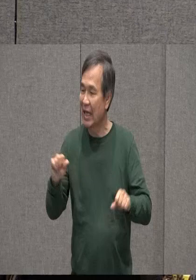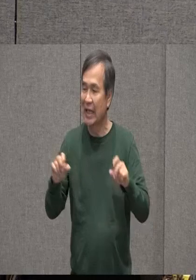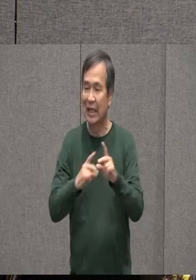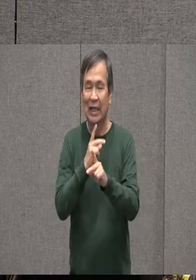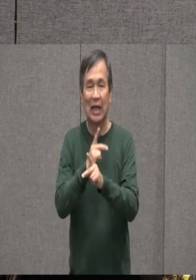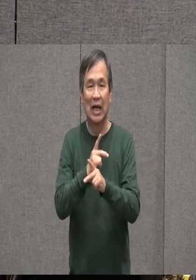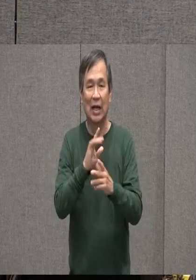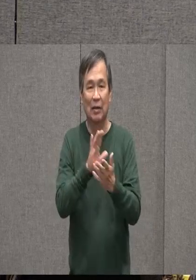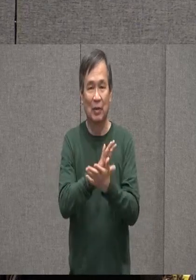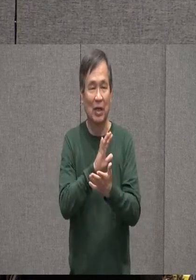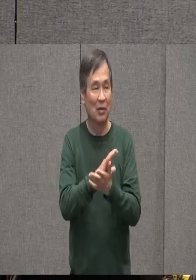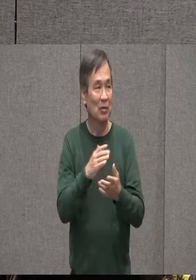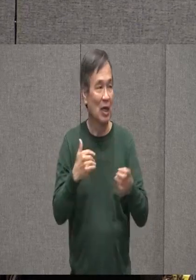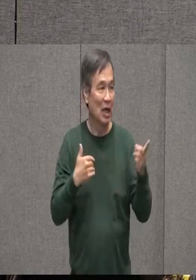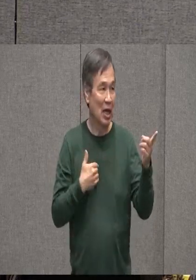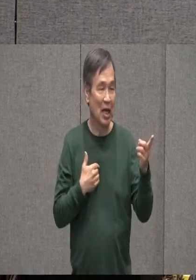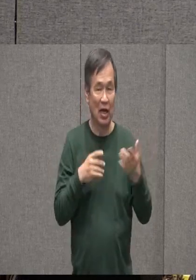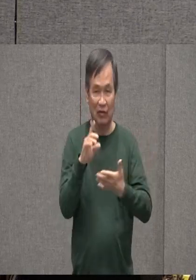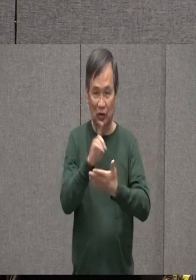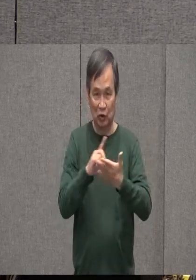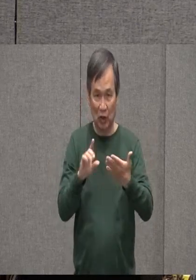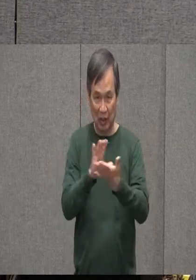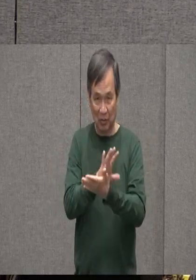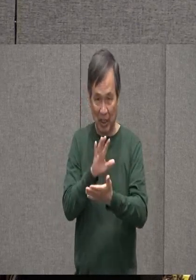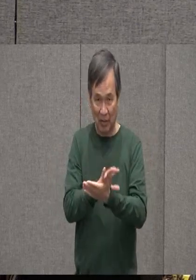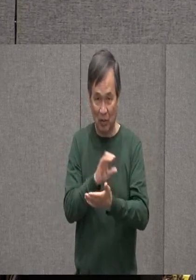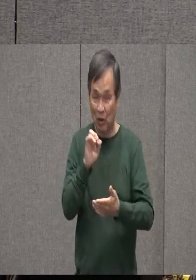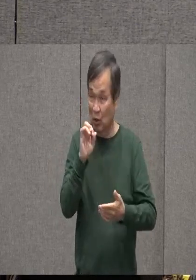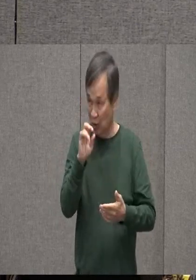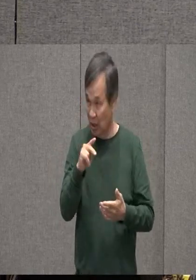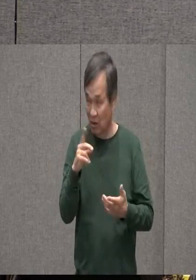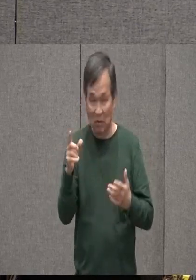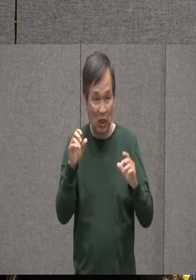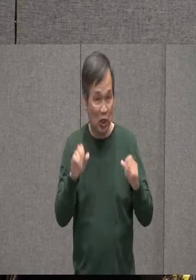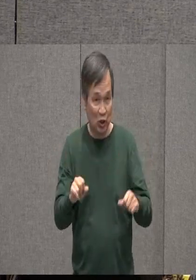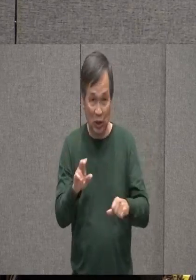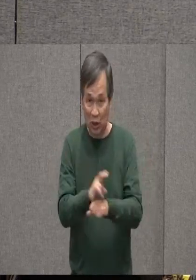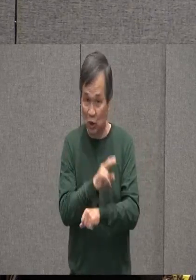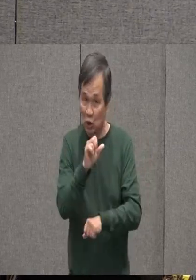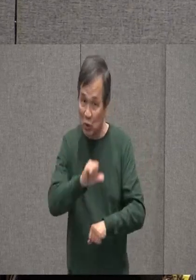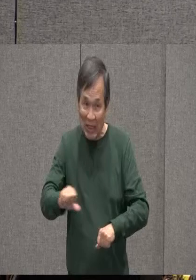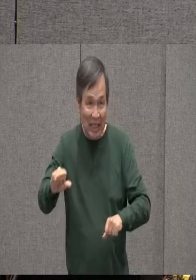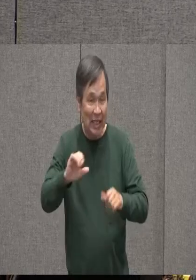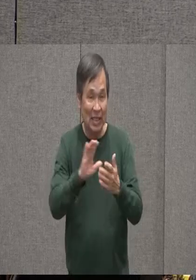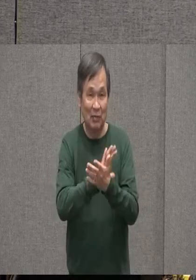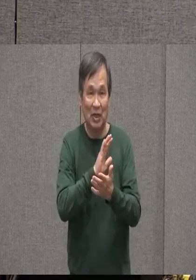I have this drawing paper that I'm gonna use but you could use it with anything that you had available.